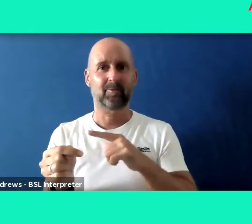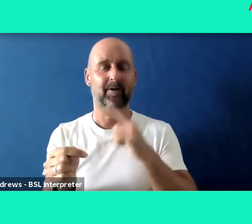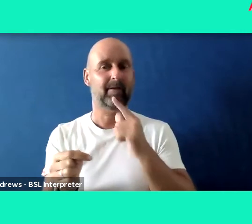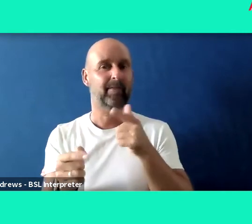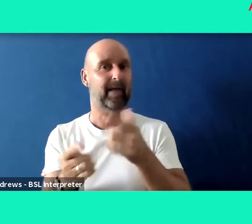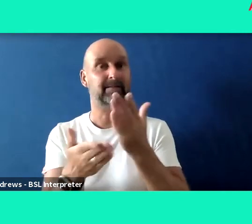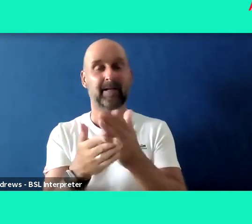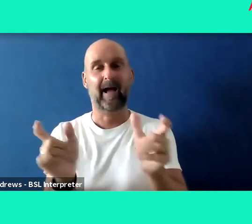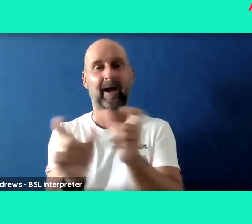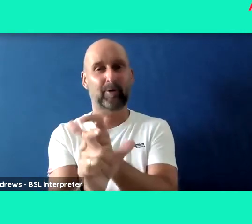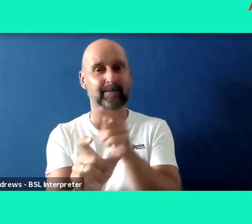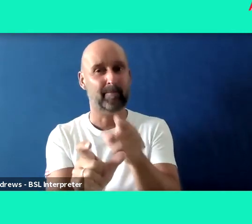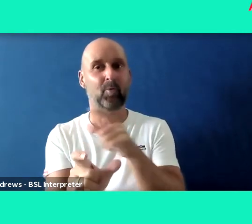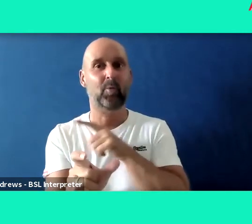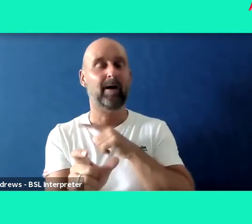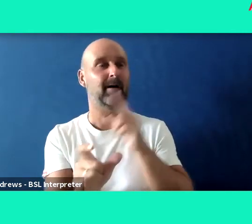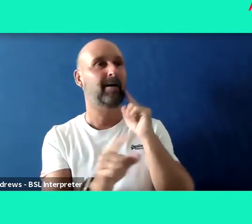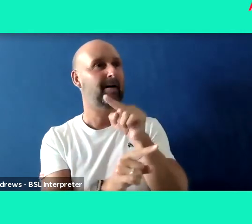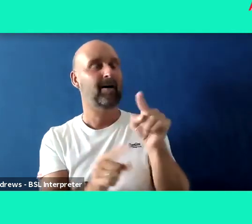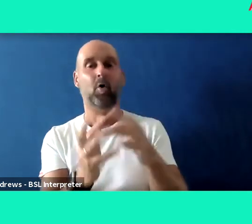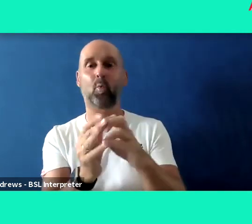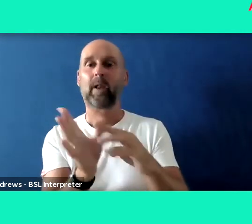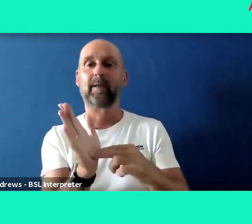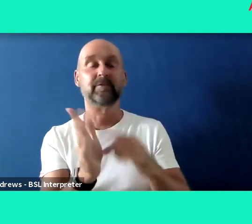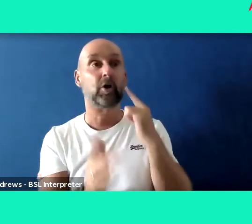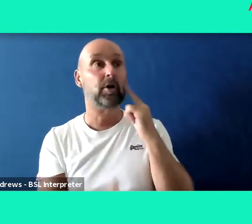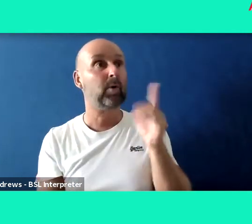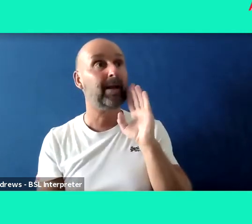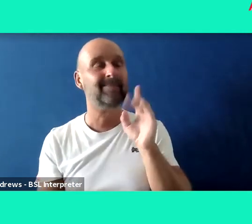and will land on deaf ears were Williamson to hear it, but I will run the risk anyway,